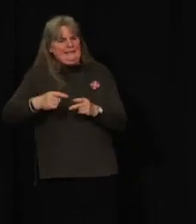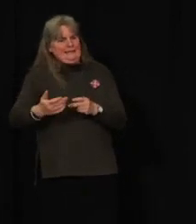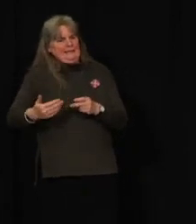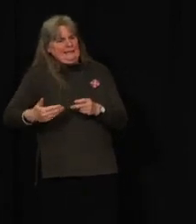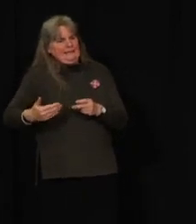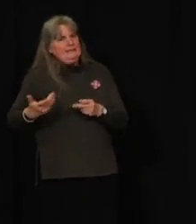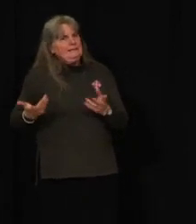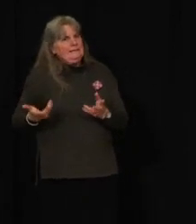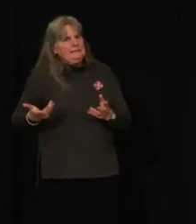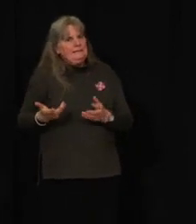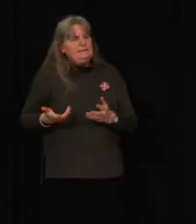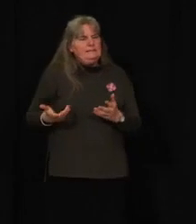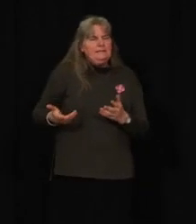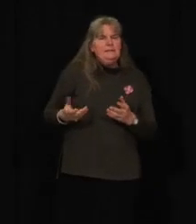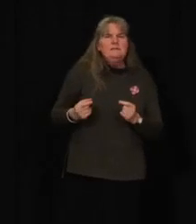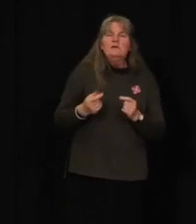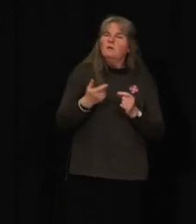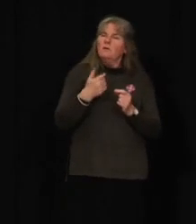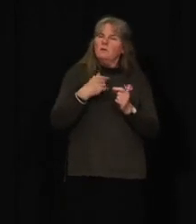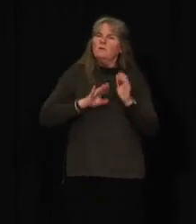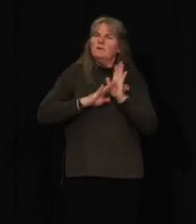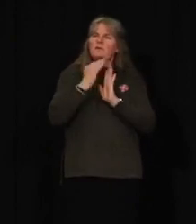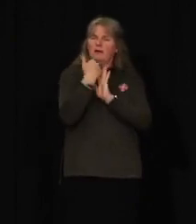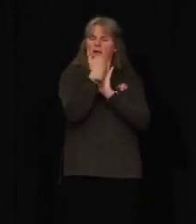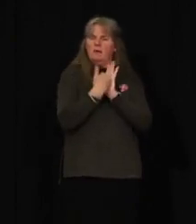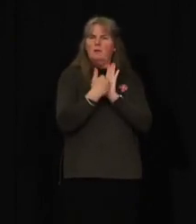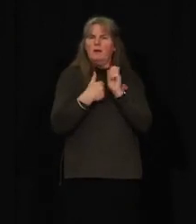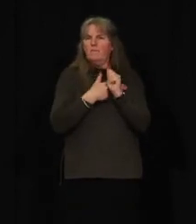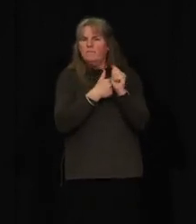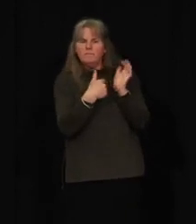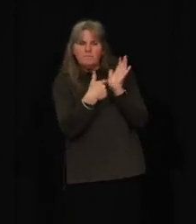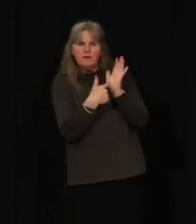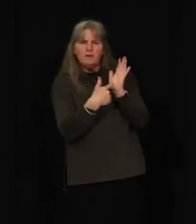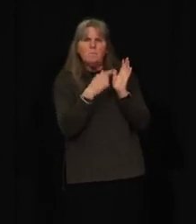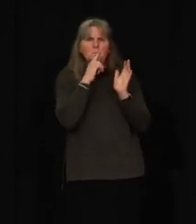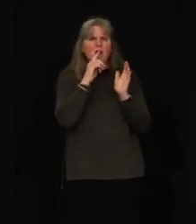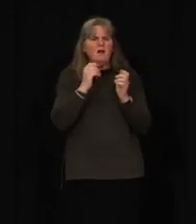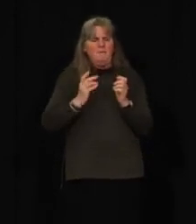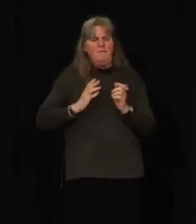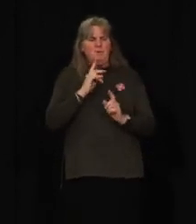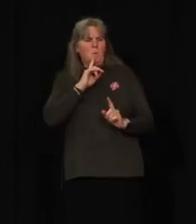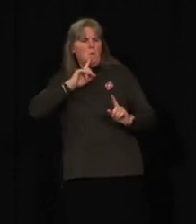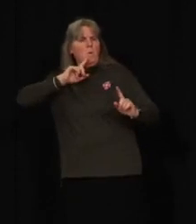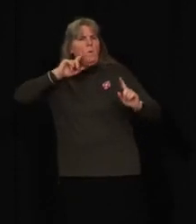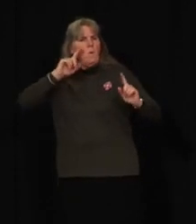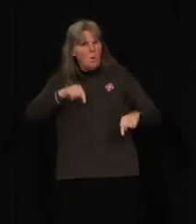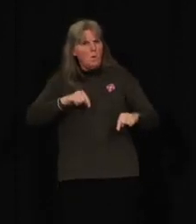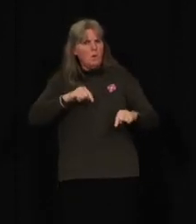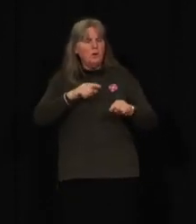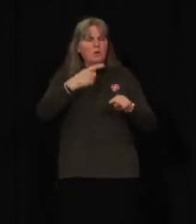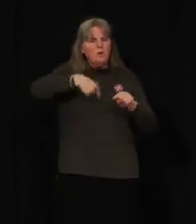at the guidelines. This is another area that is not an order, so it is really what